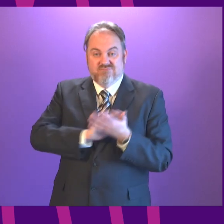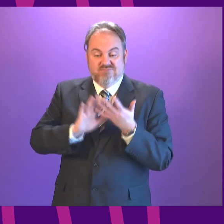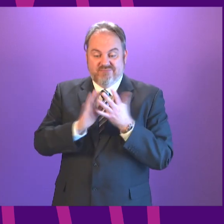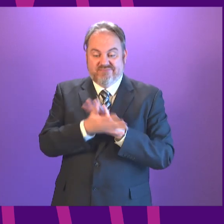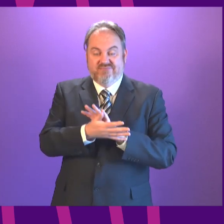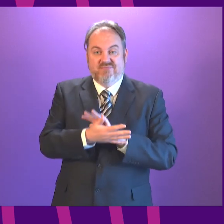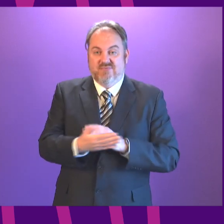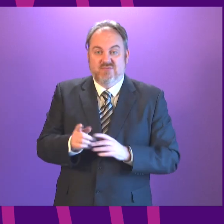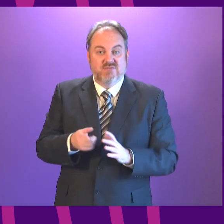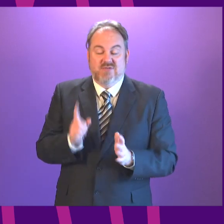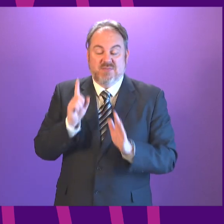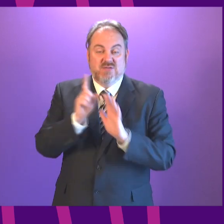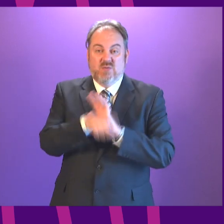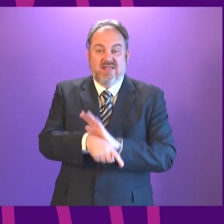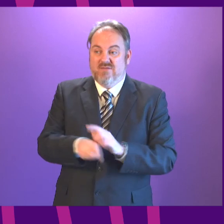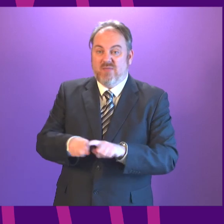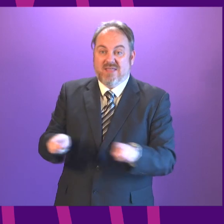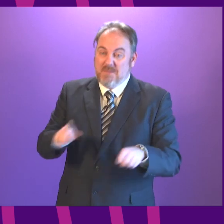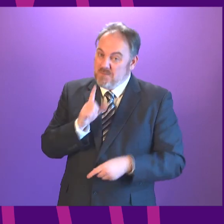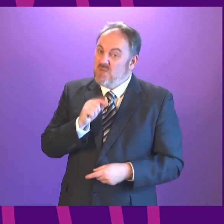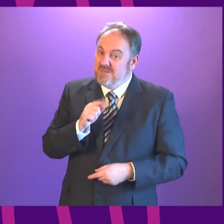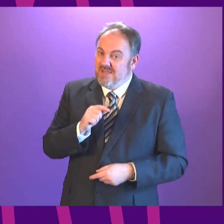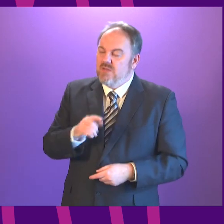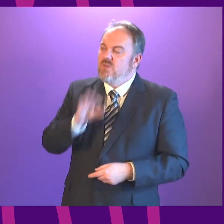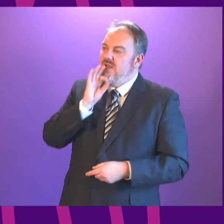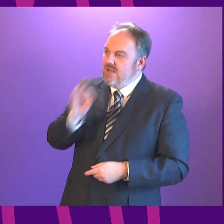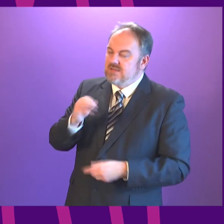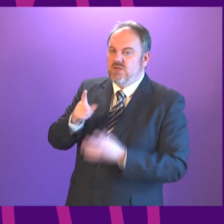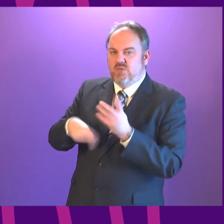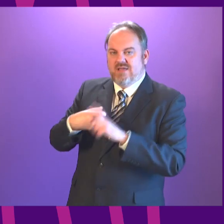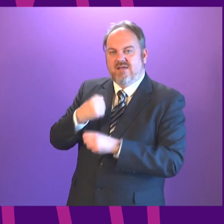We will continue to press the UK Government to take all necessary steps, but more important